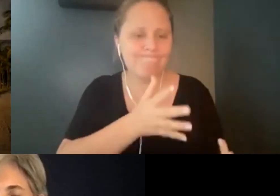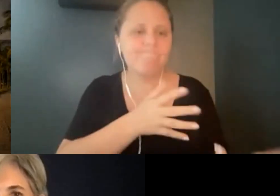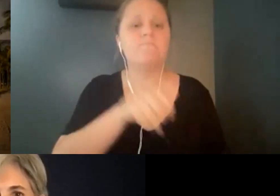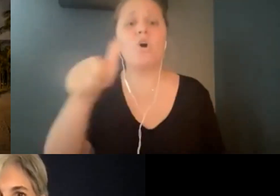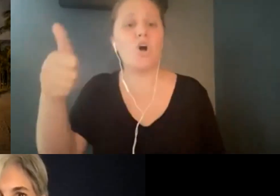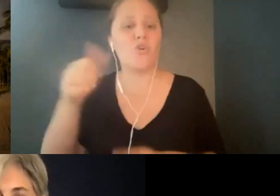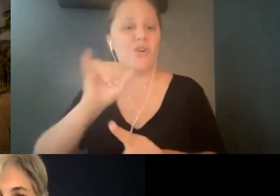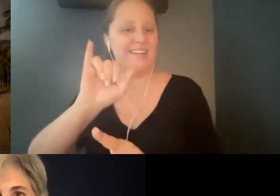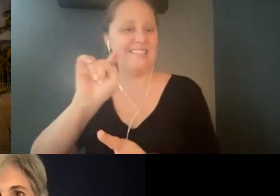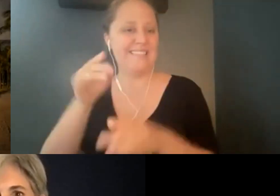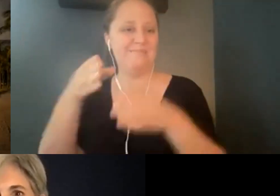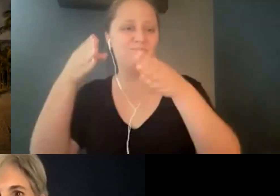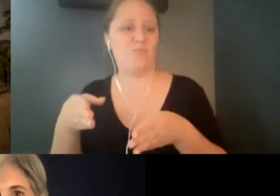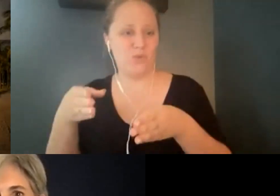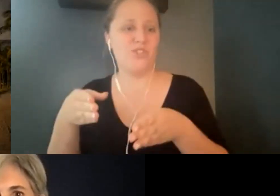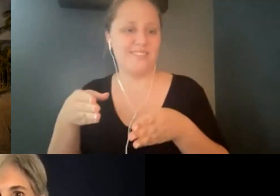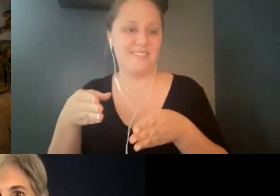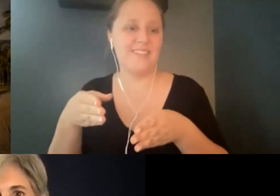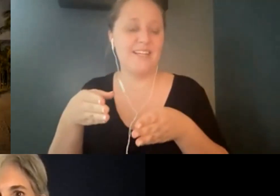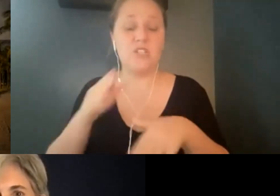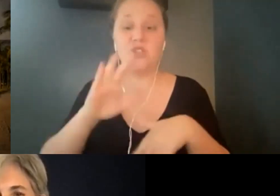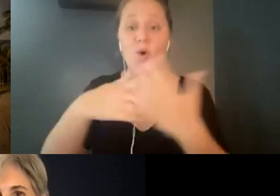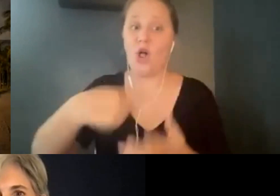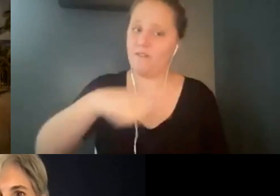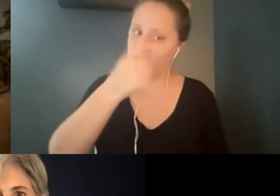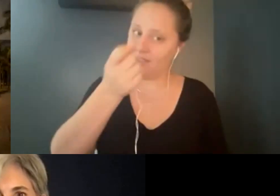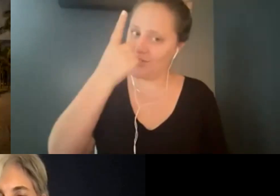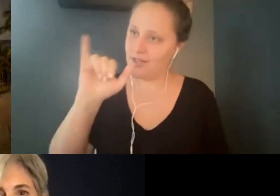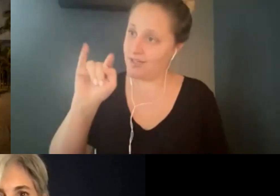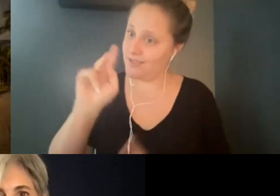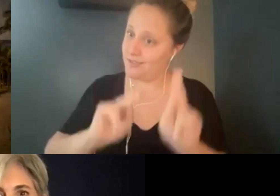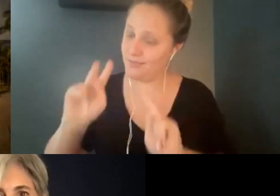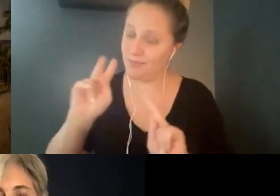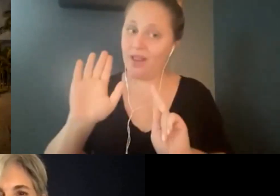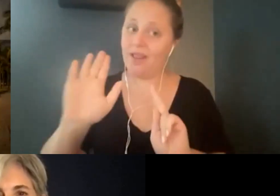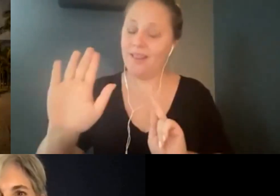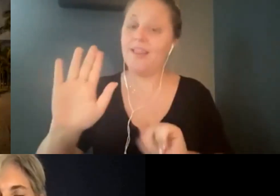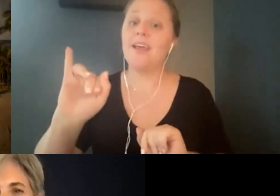person and all of us who work in IT understand that when the company has IT